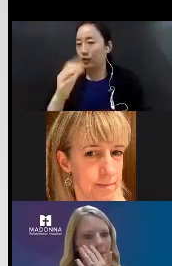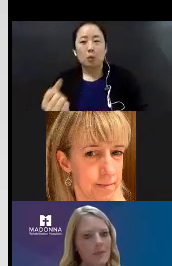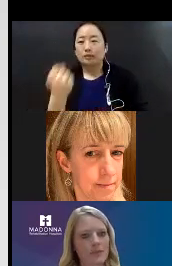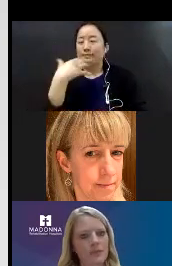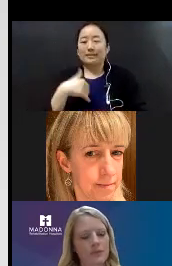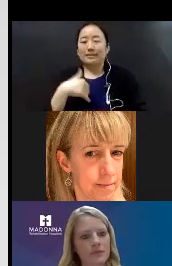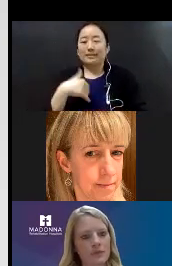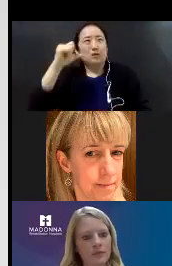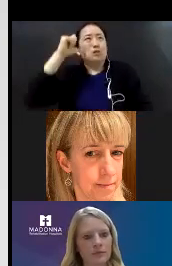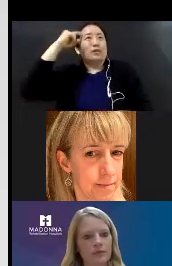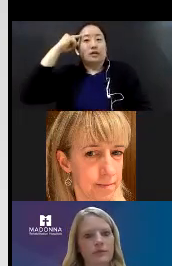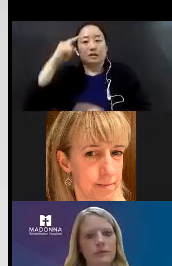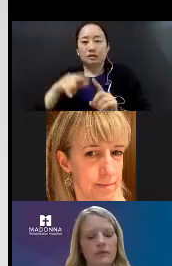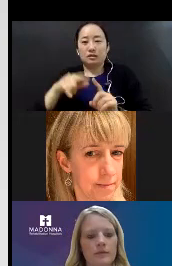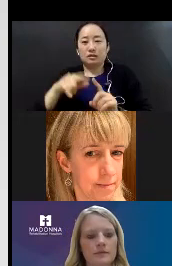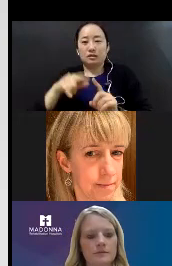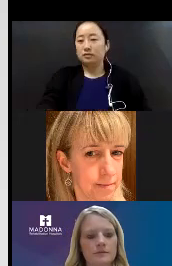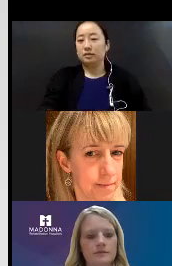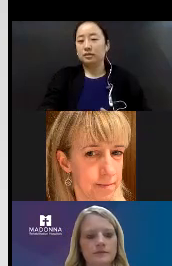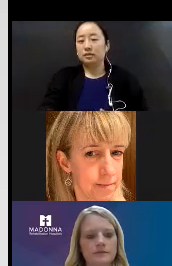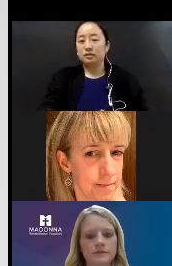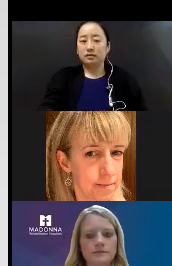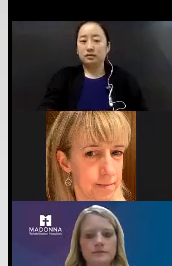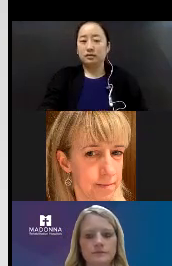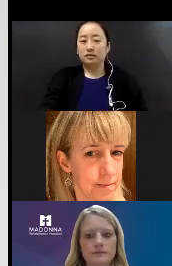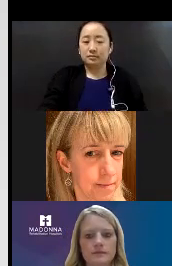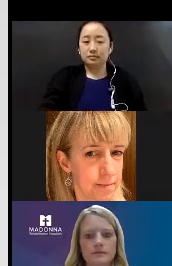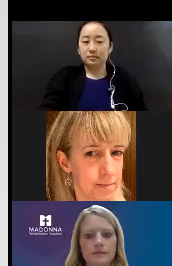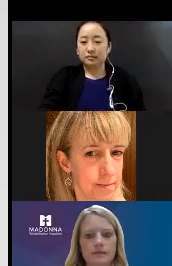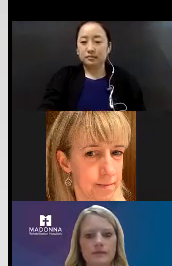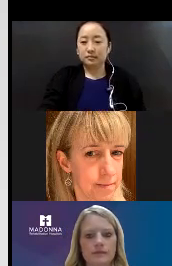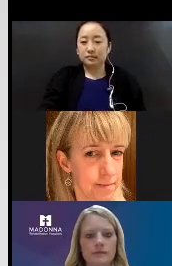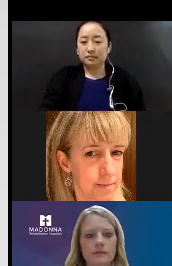THINKING THAT IT'S POSSIBLE TO USE IT.